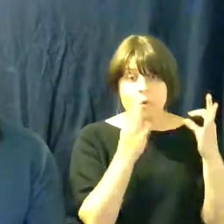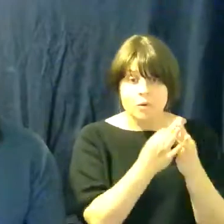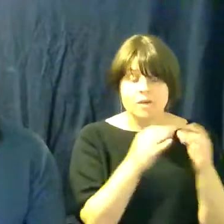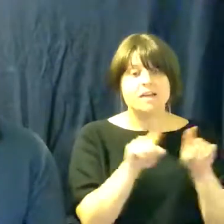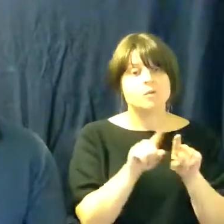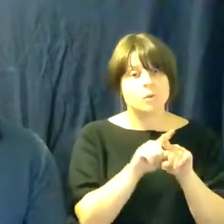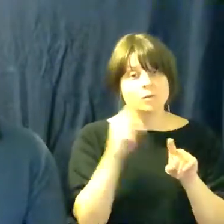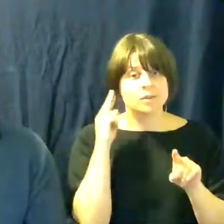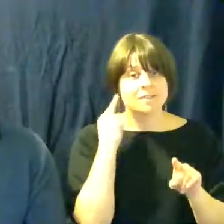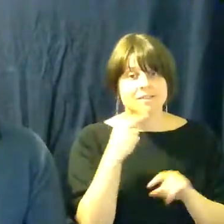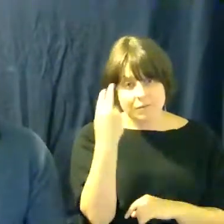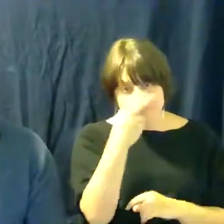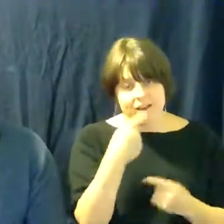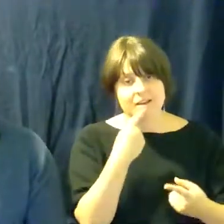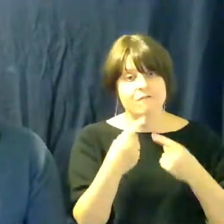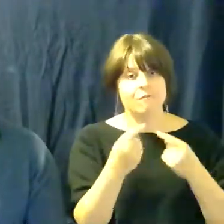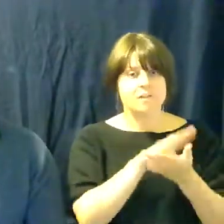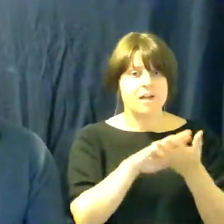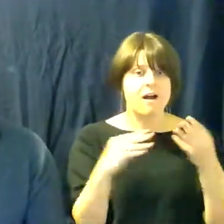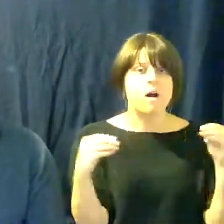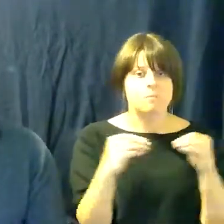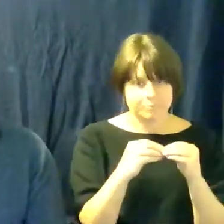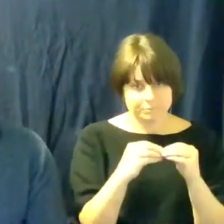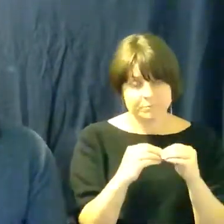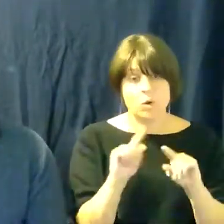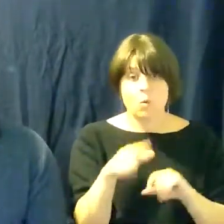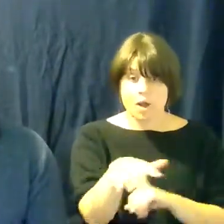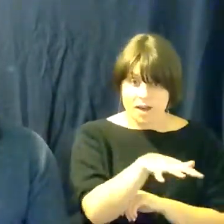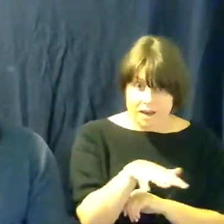of the project on deafblind member organisations